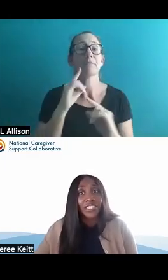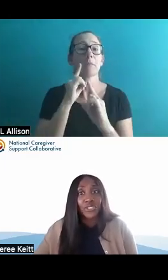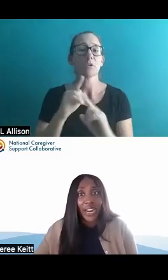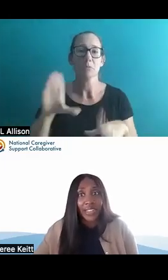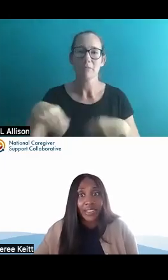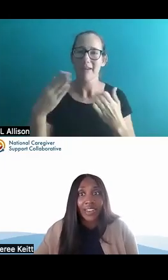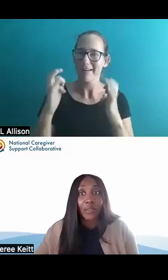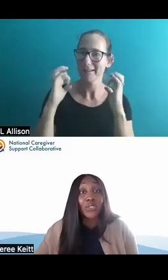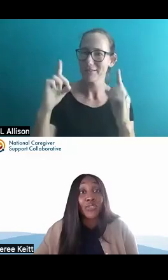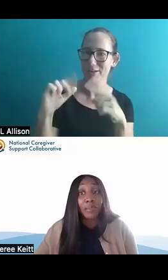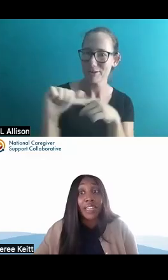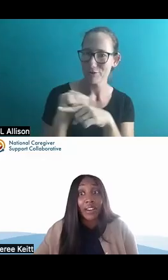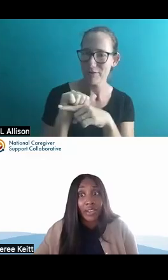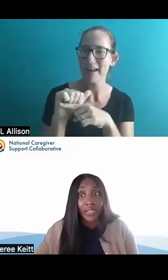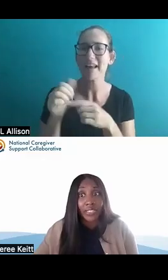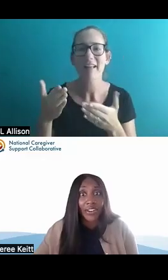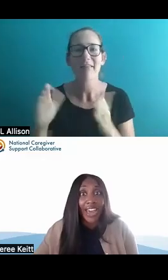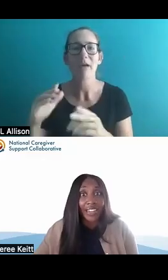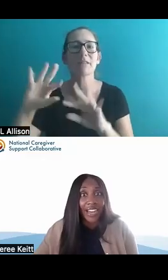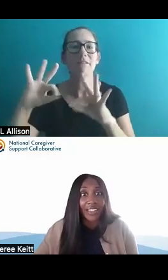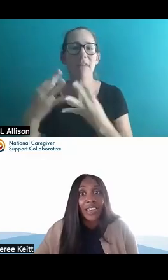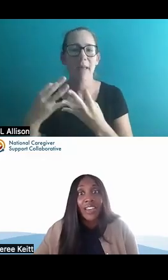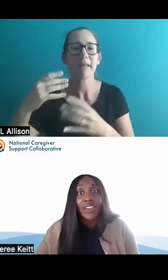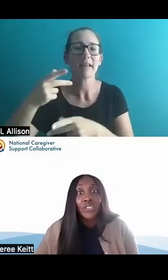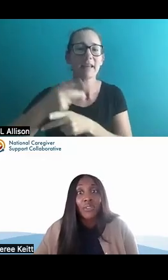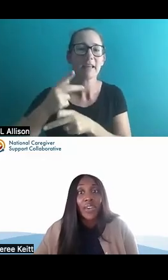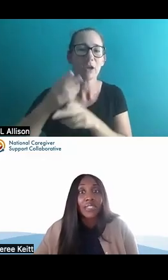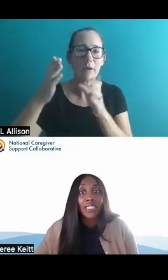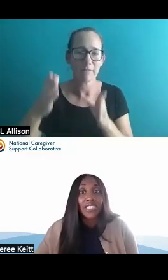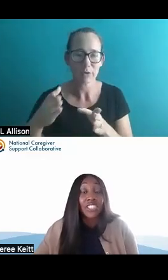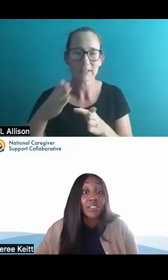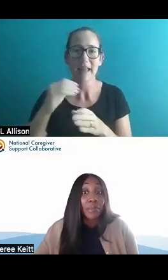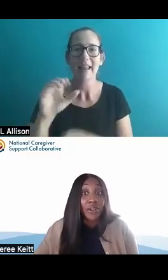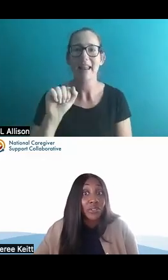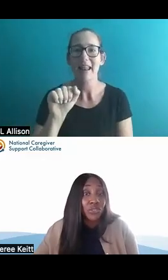and training that enables family caregivers and their allies to effectively share their personal